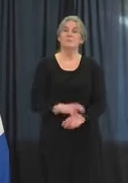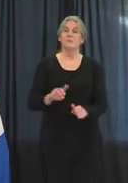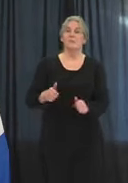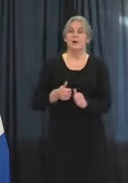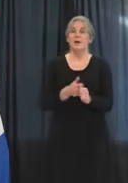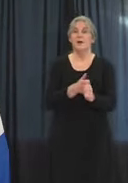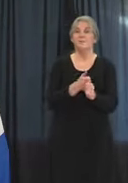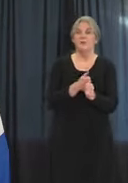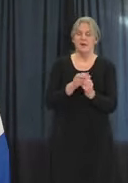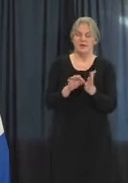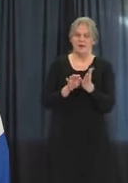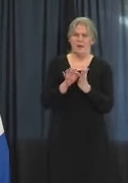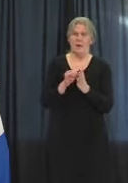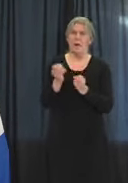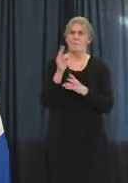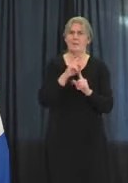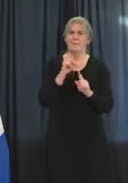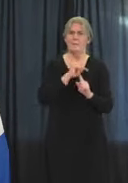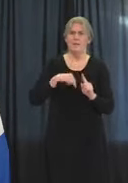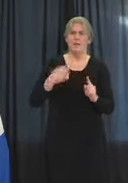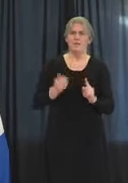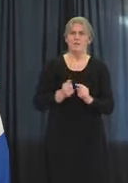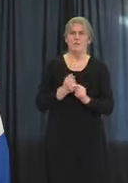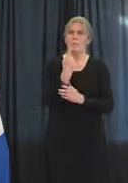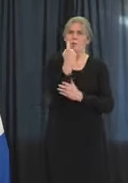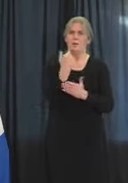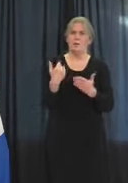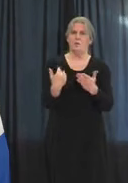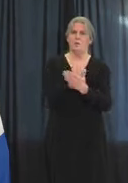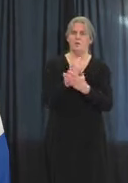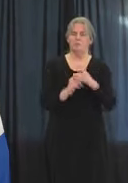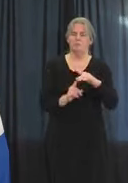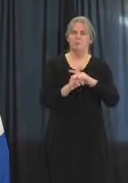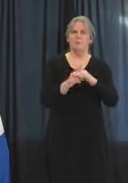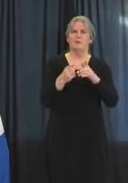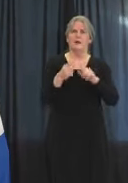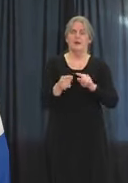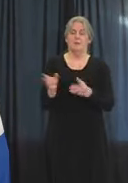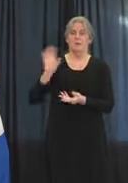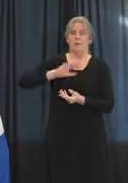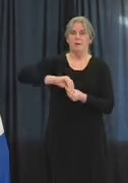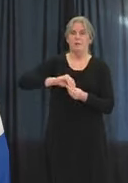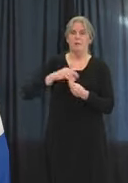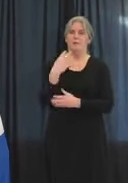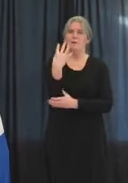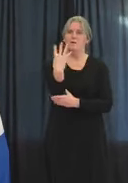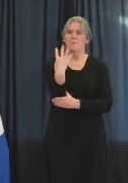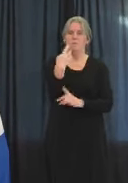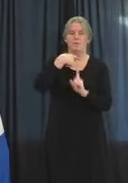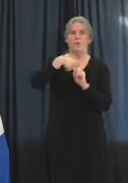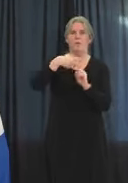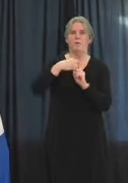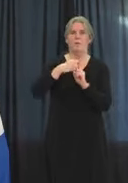To update our case count, we have one new case to announce which brings us to four positive